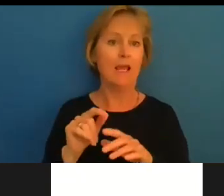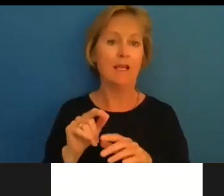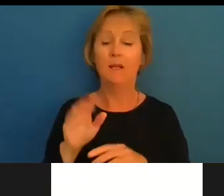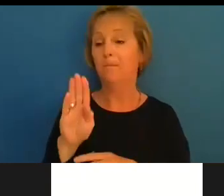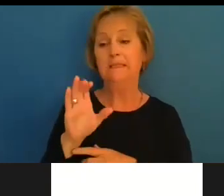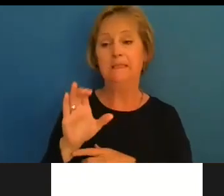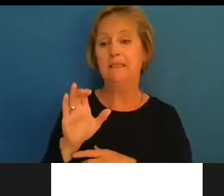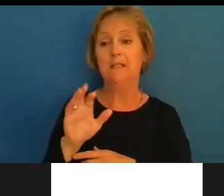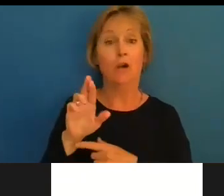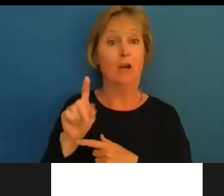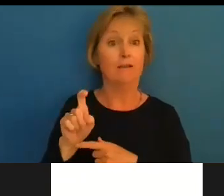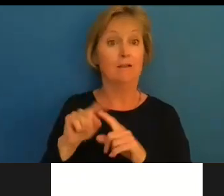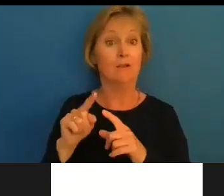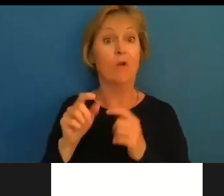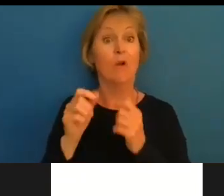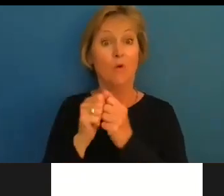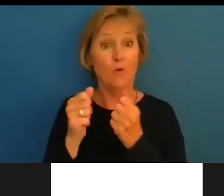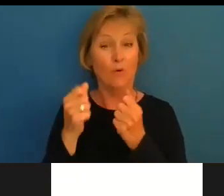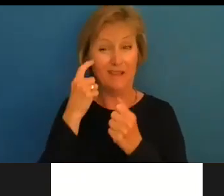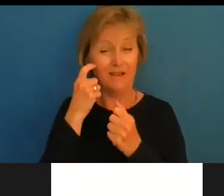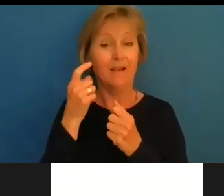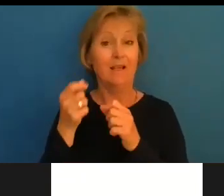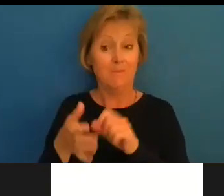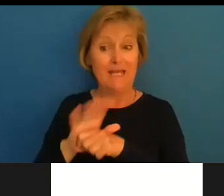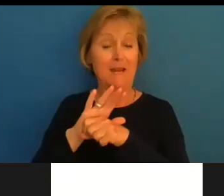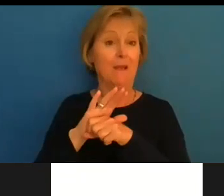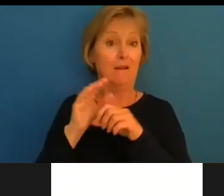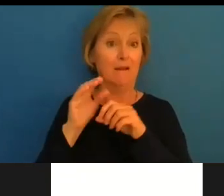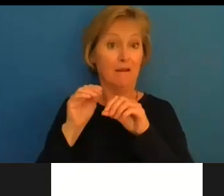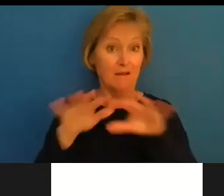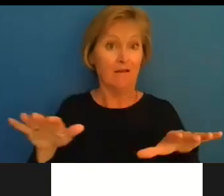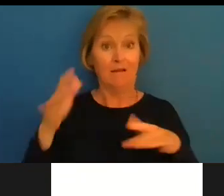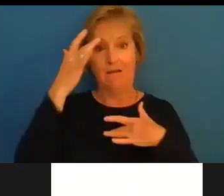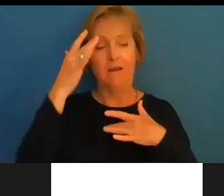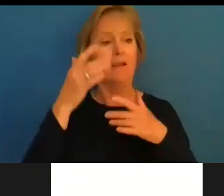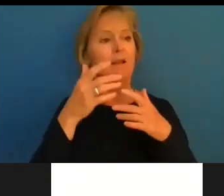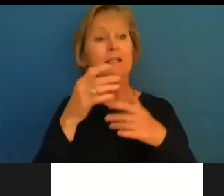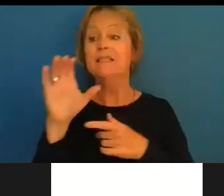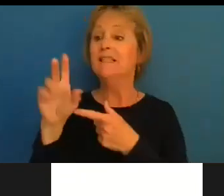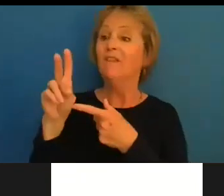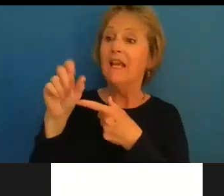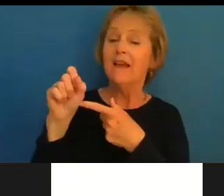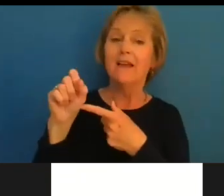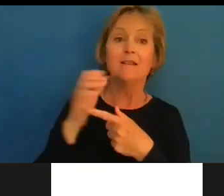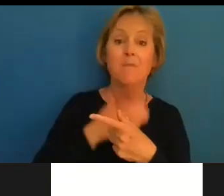So with the pandemic, initially, places like C.V.S., who had started doing telemedicine